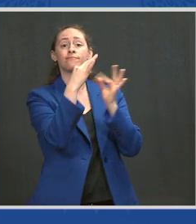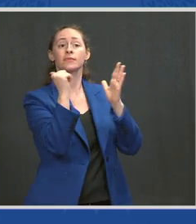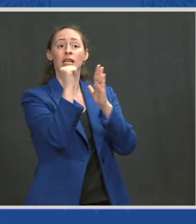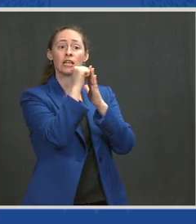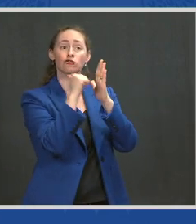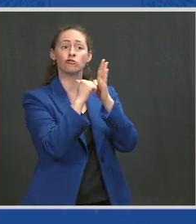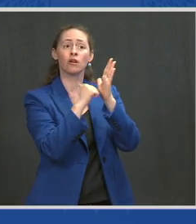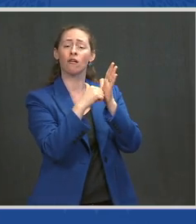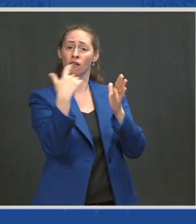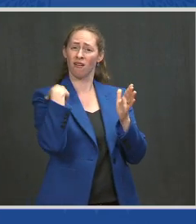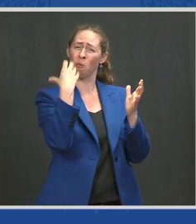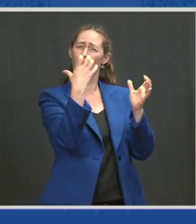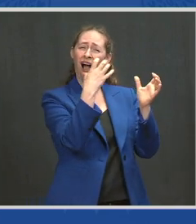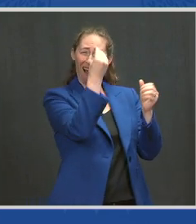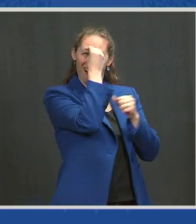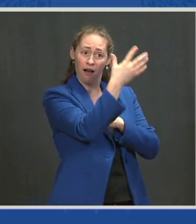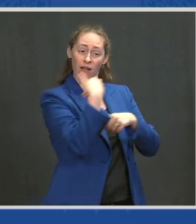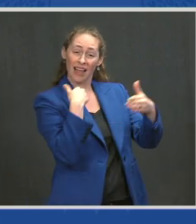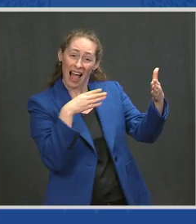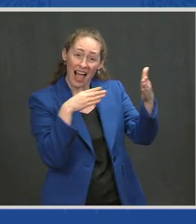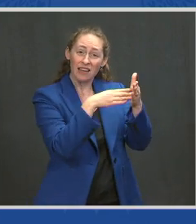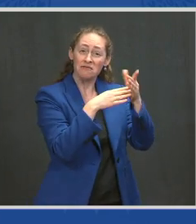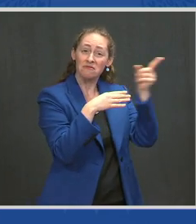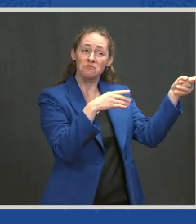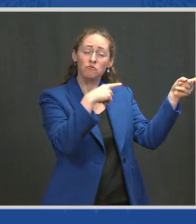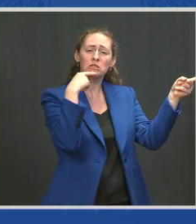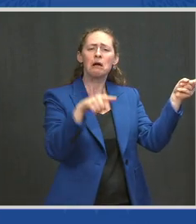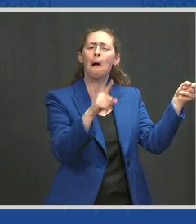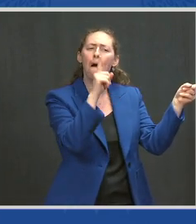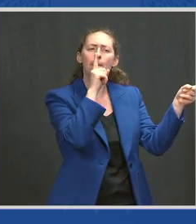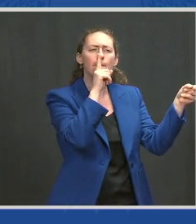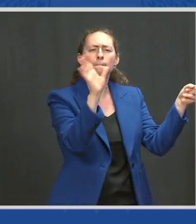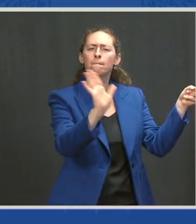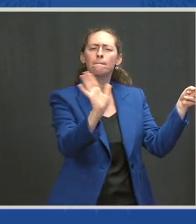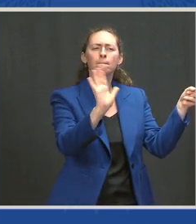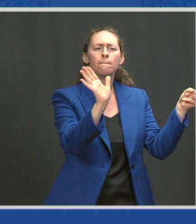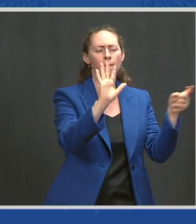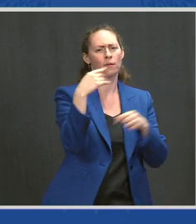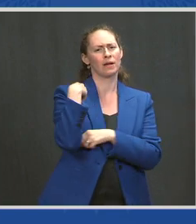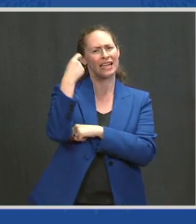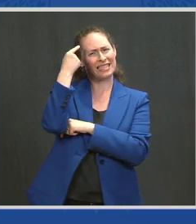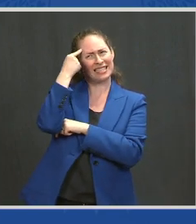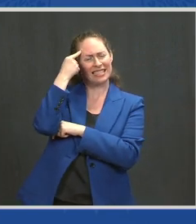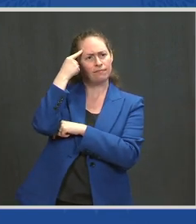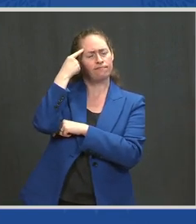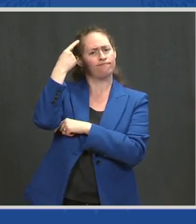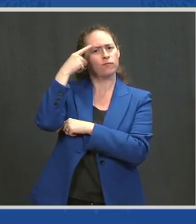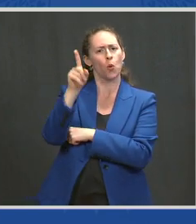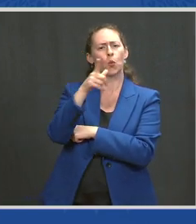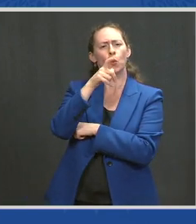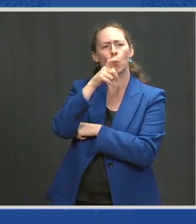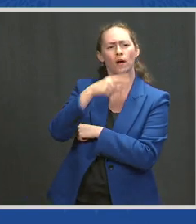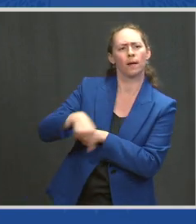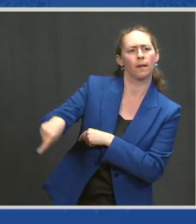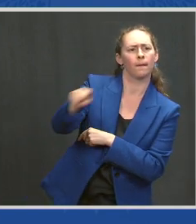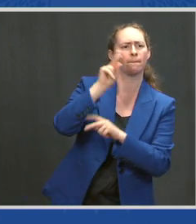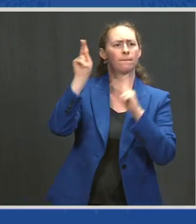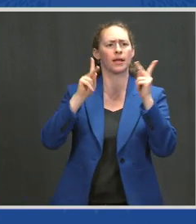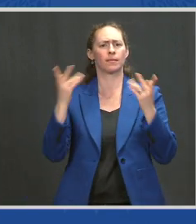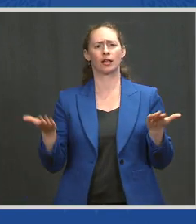or anyone else; it's for the American people: fighting COVID-19; rebuilding our economy;